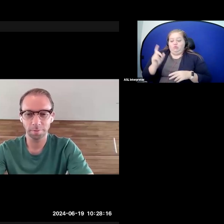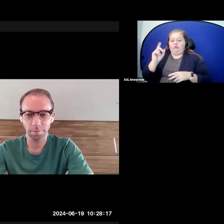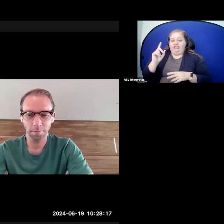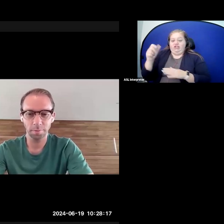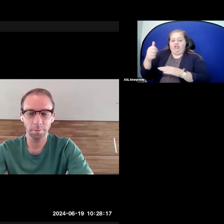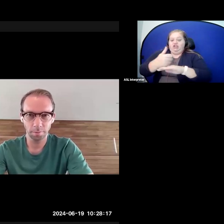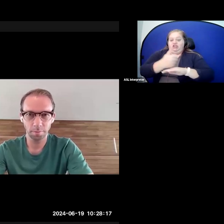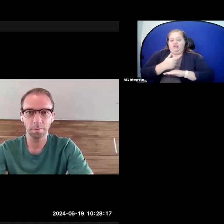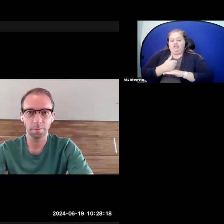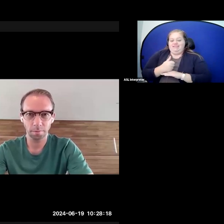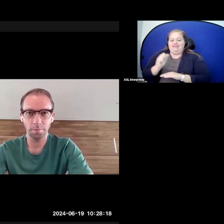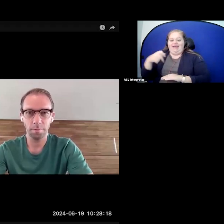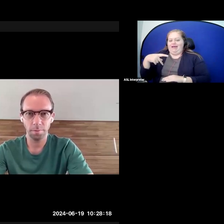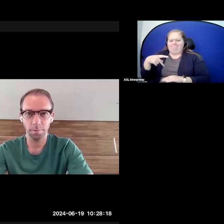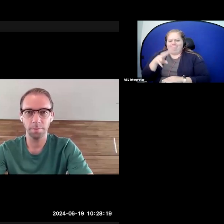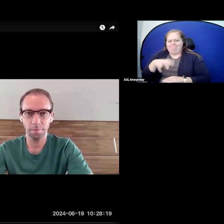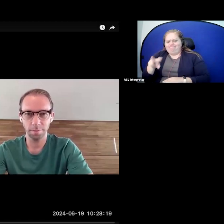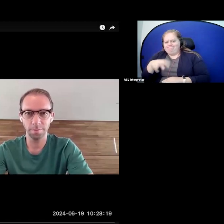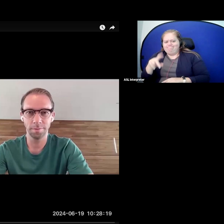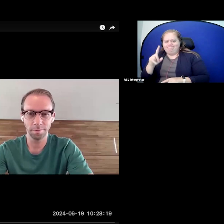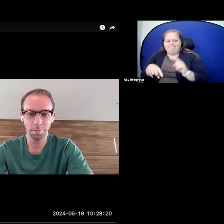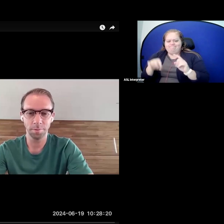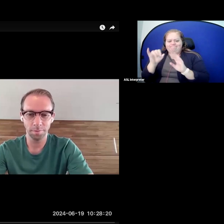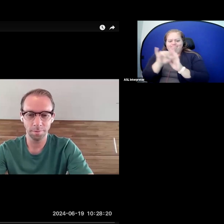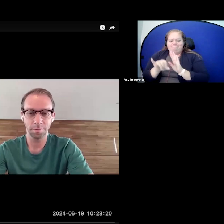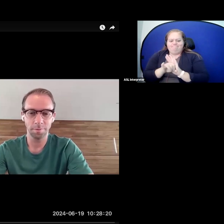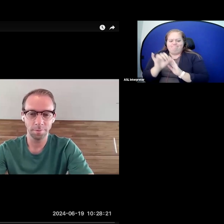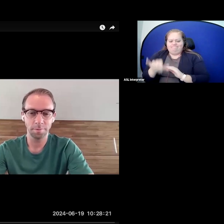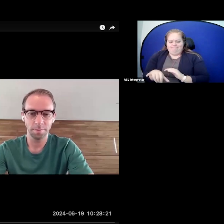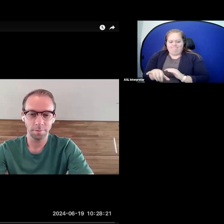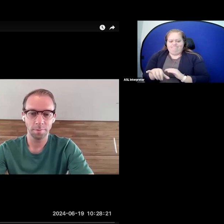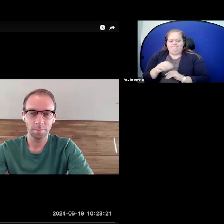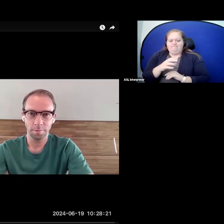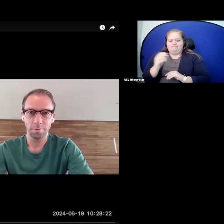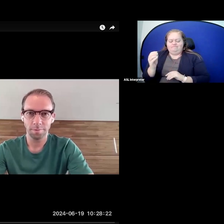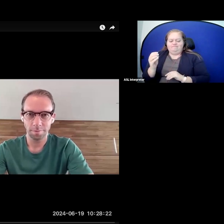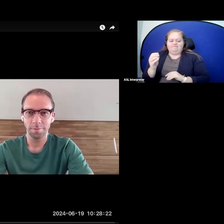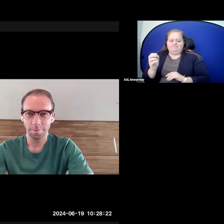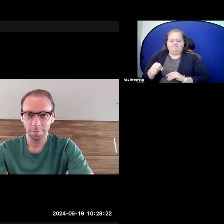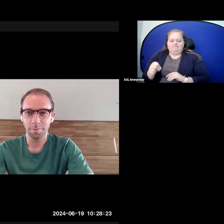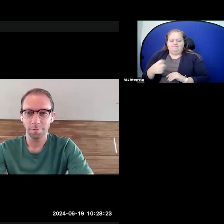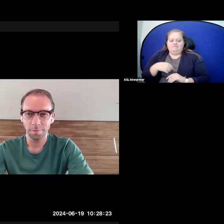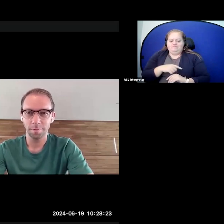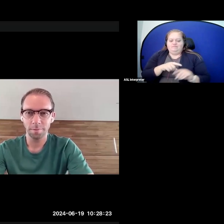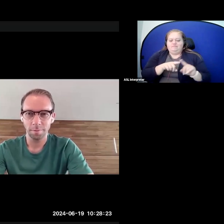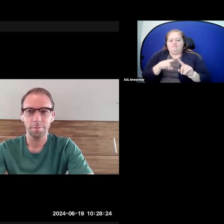not very good at identifying those kinds of things. And yeah, we're also running this demo